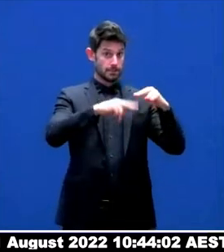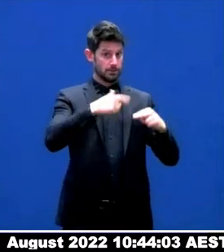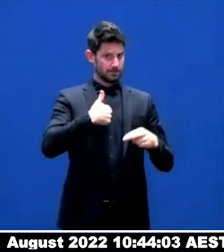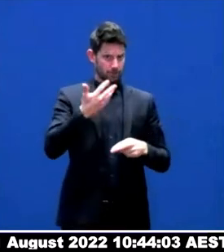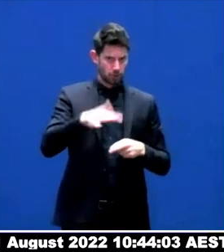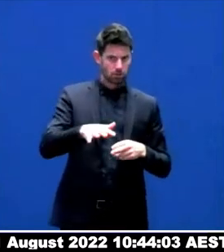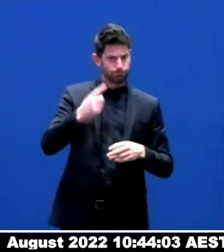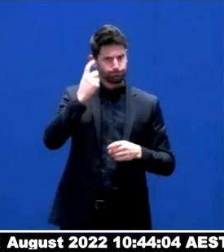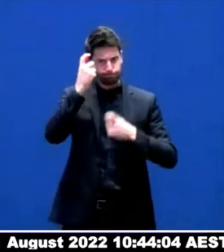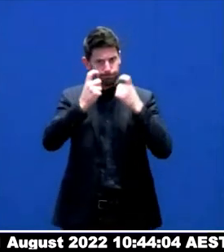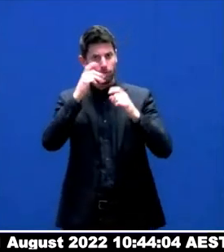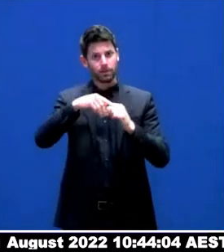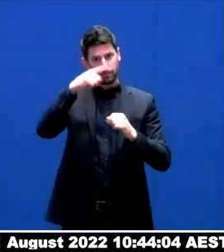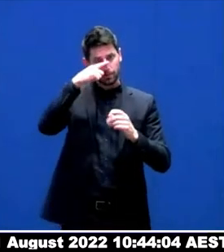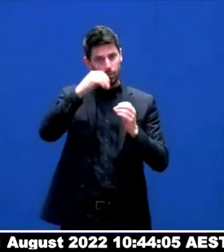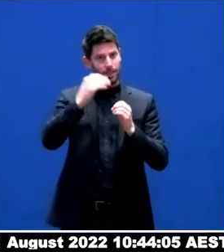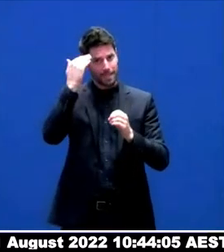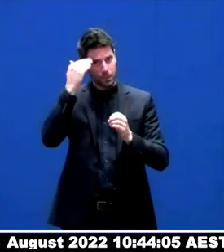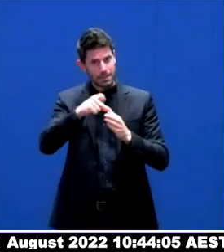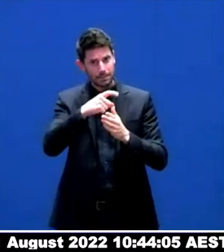with intellectual disability, Aboriginal and Torres Strait Islander people with